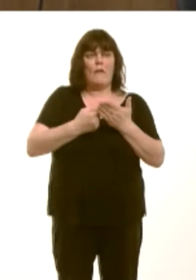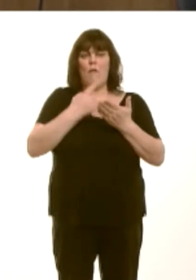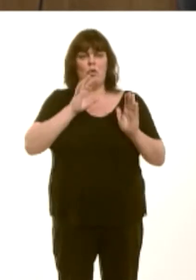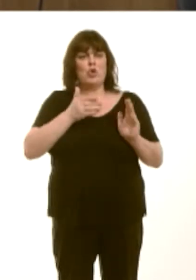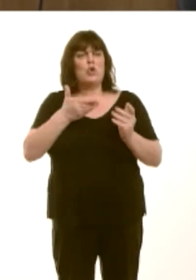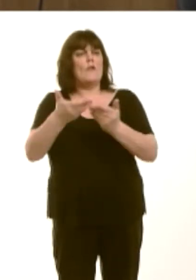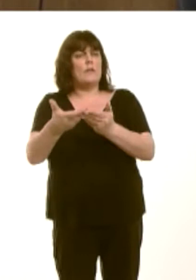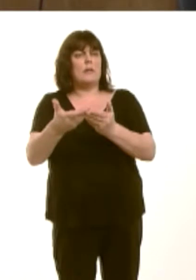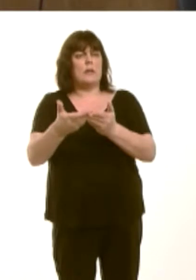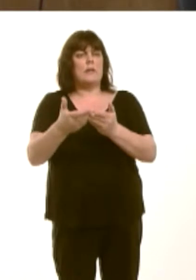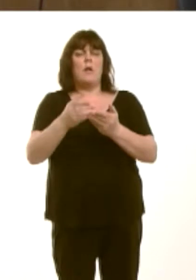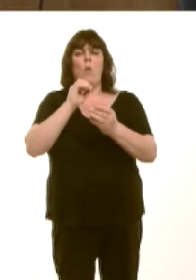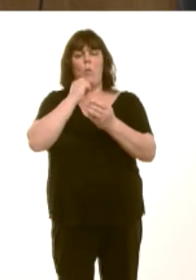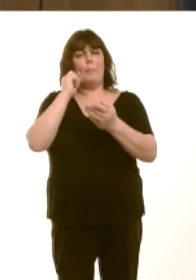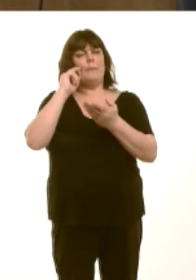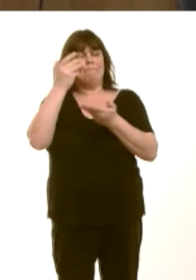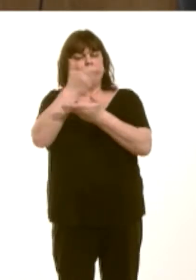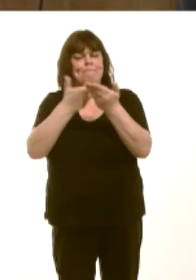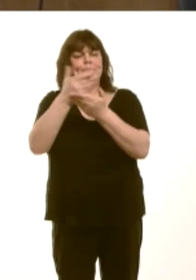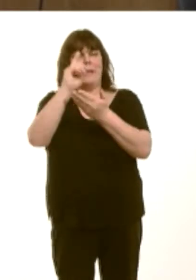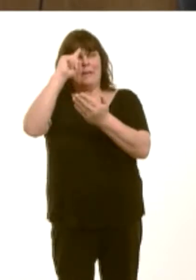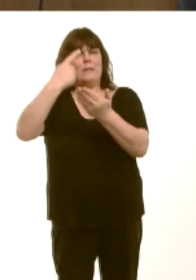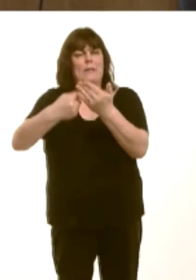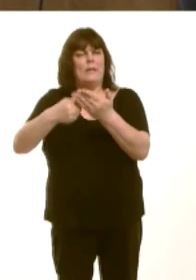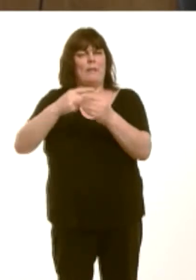That is what we will be asking the specialists to do.